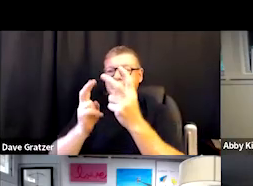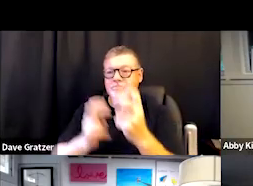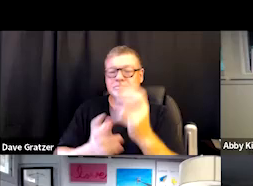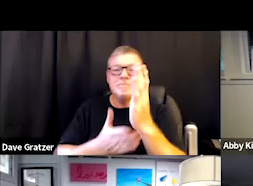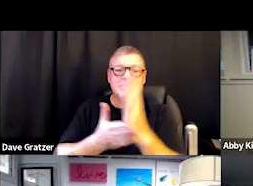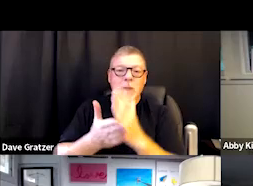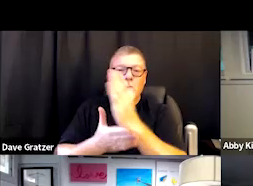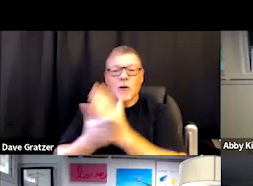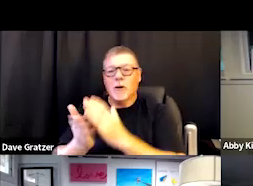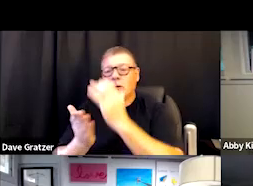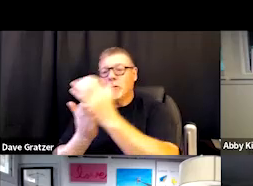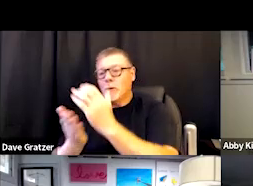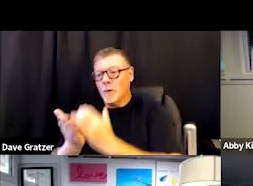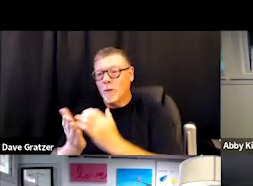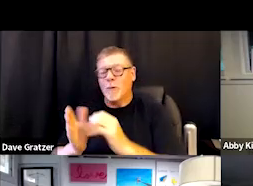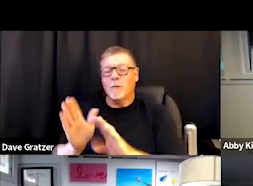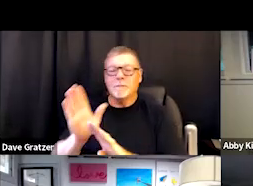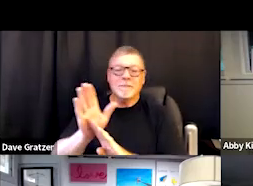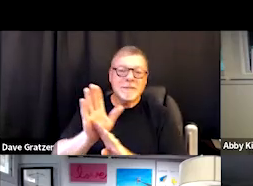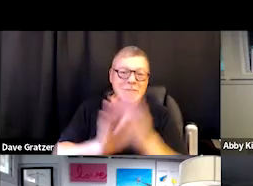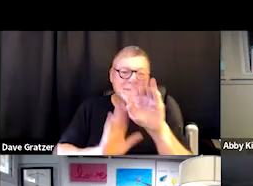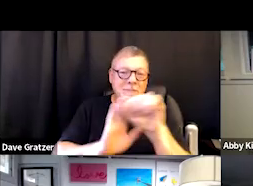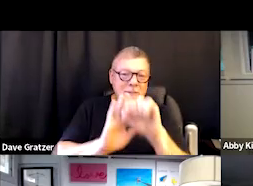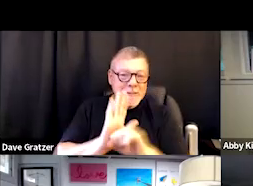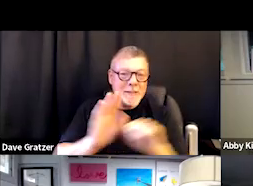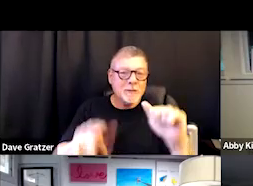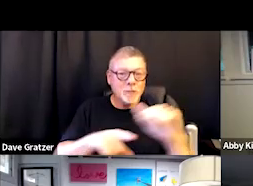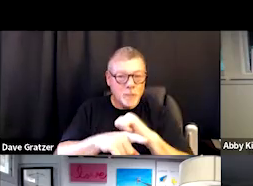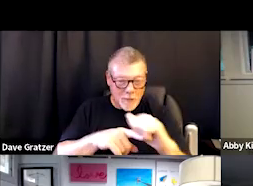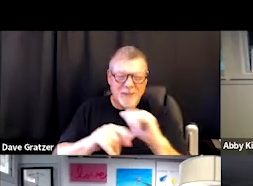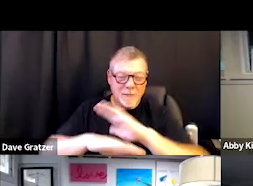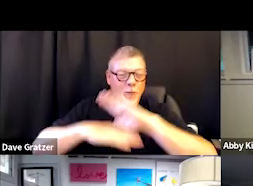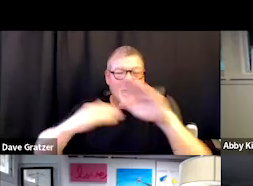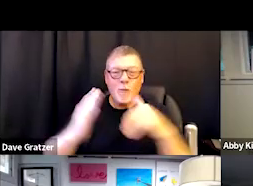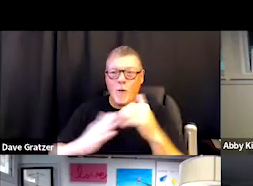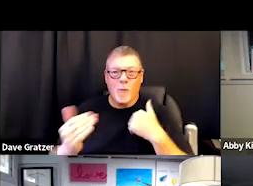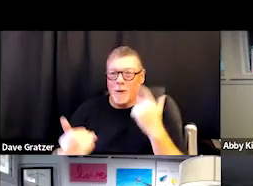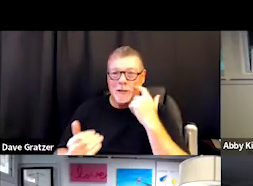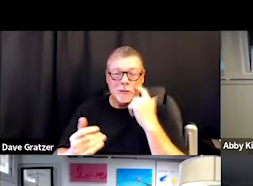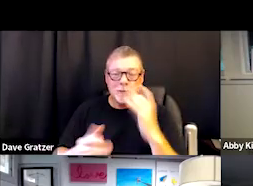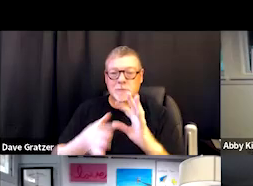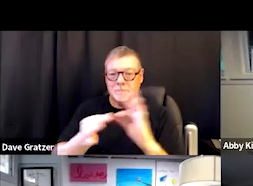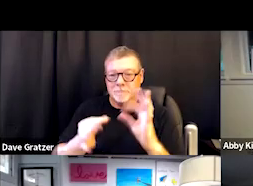to develop state trainings and all of the things that we talked about, about saving files and such.